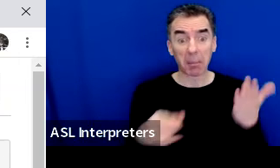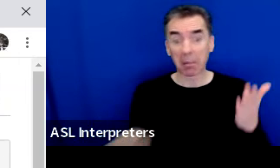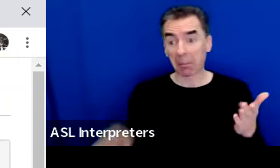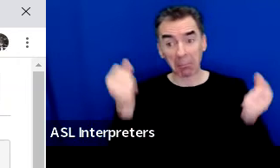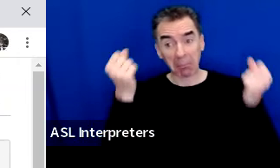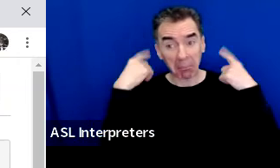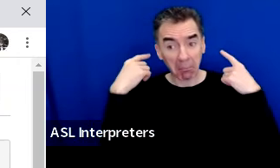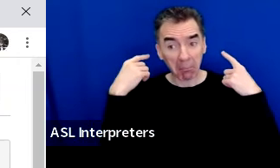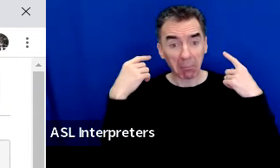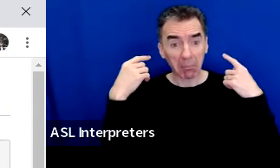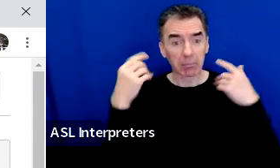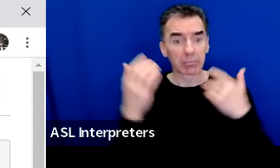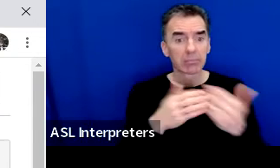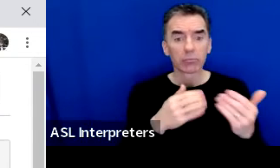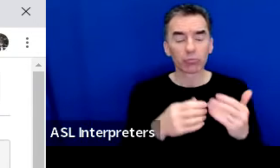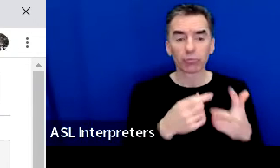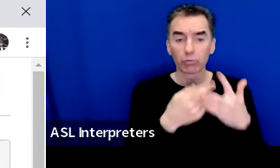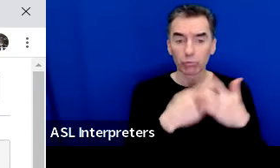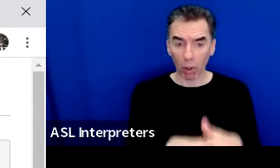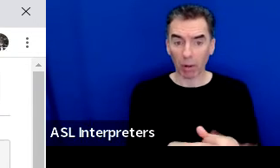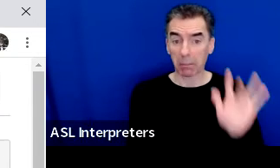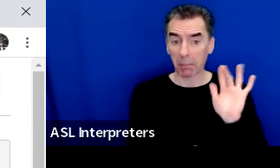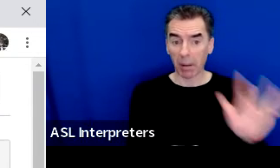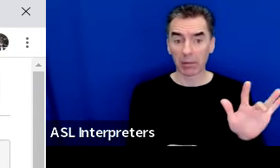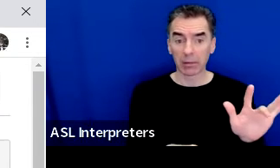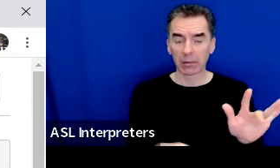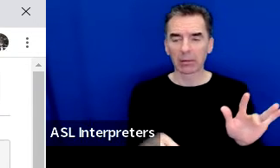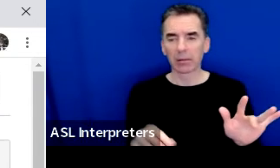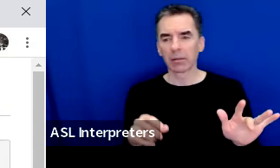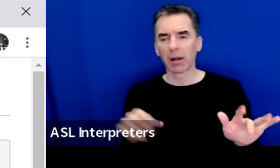They head start, they don't have to preview, by the way. That's for us.